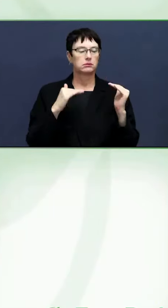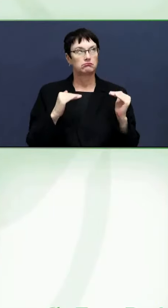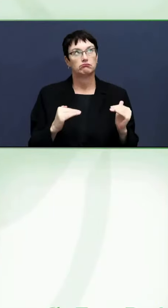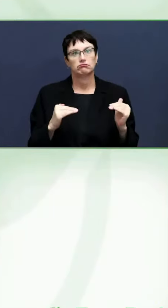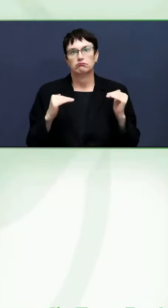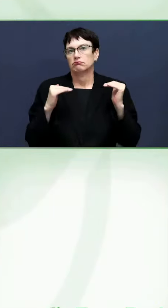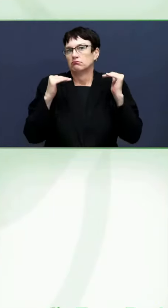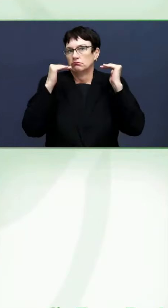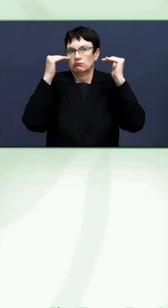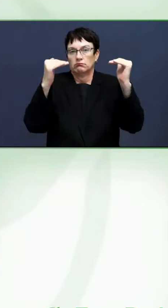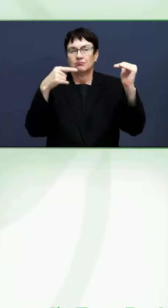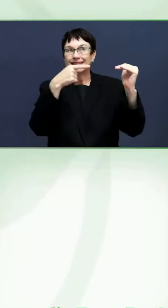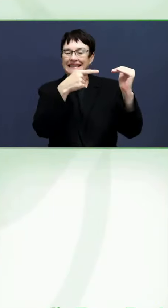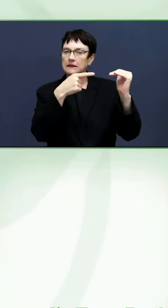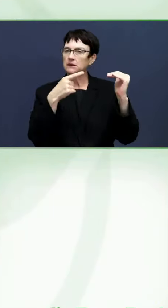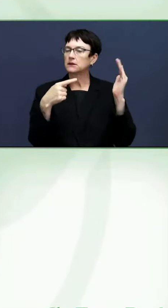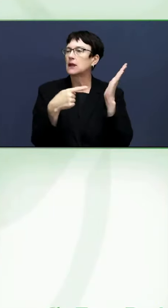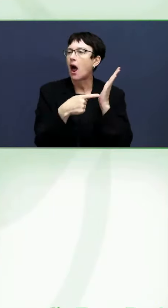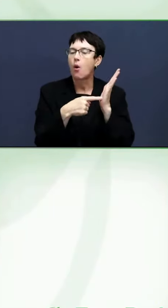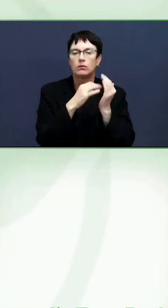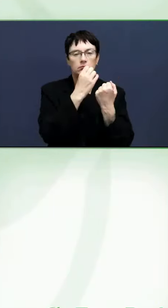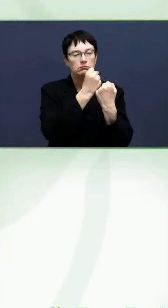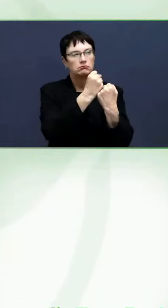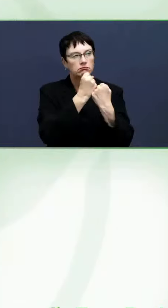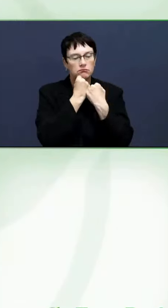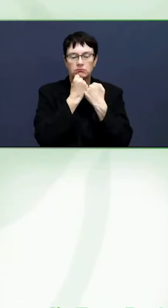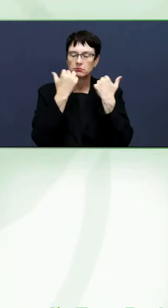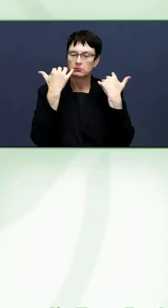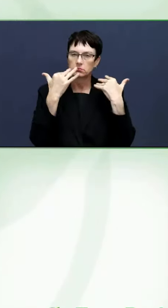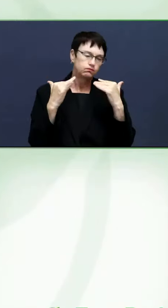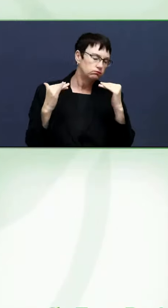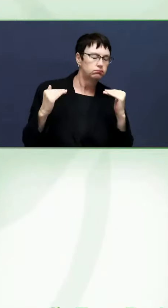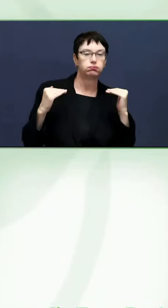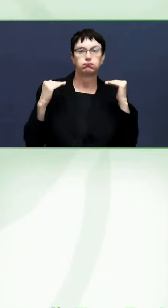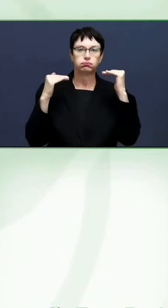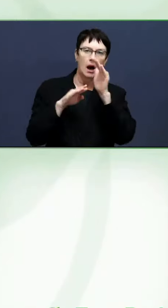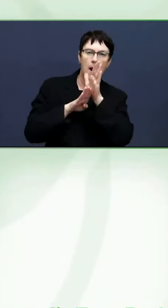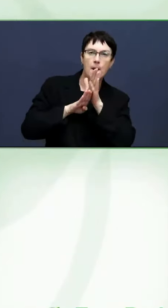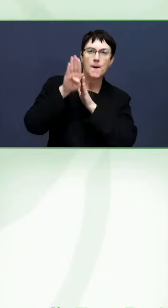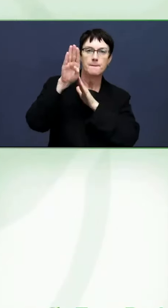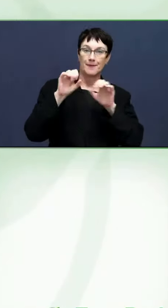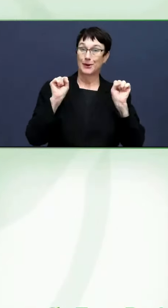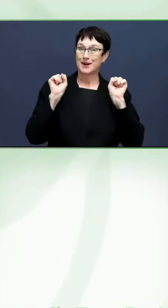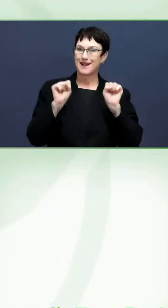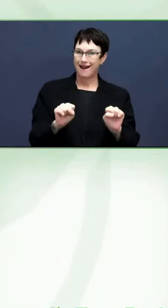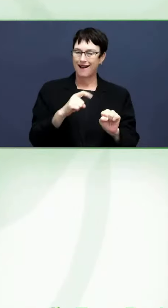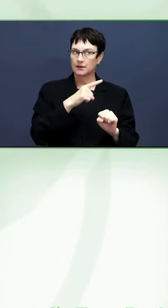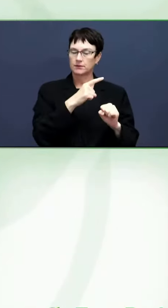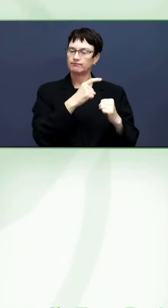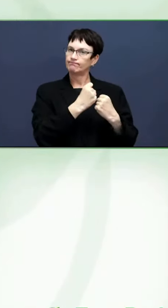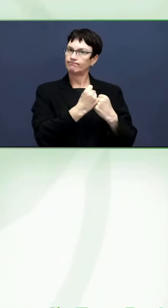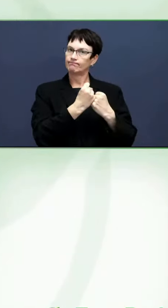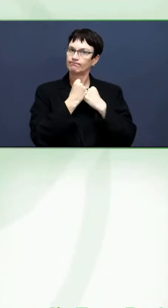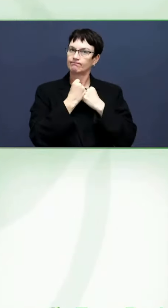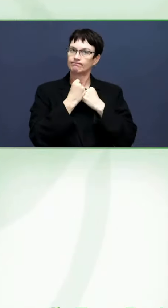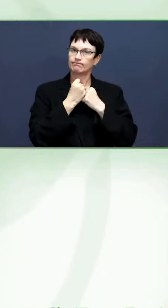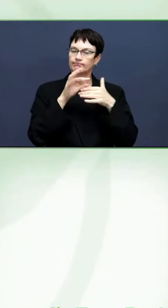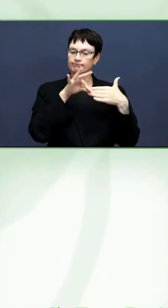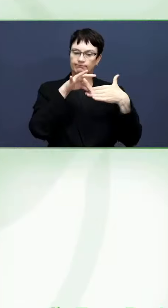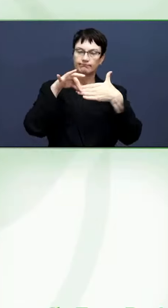There are so many projects or initiatives here that are so amazing, that we are flying